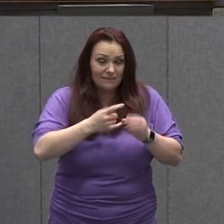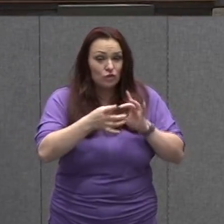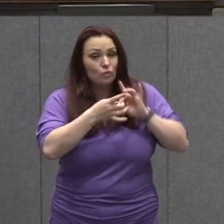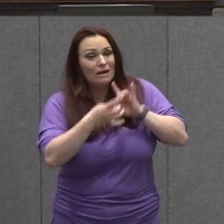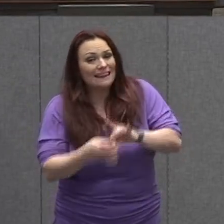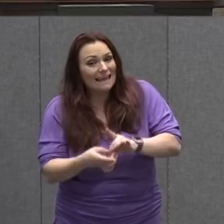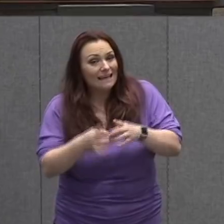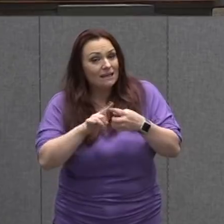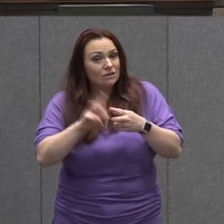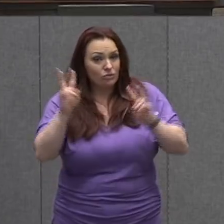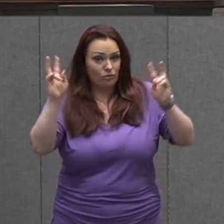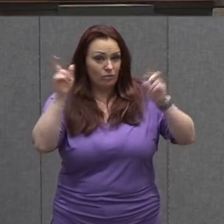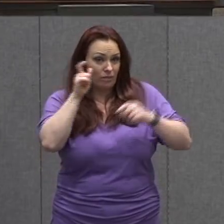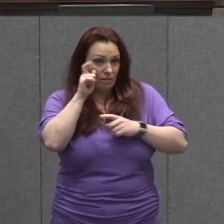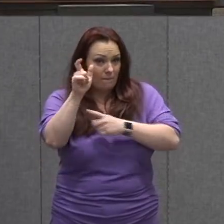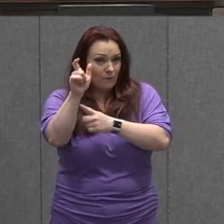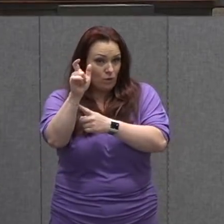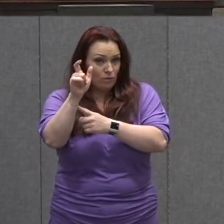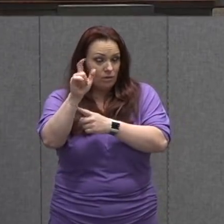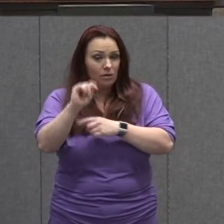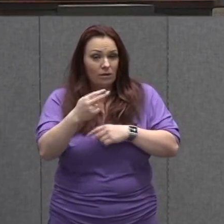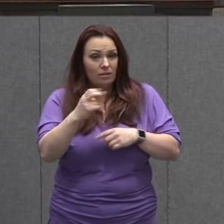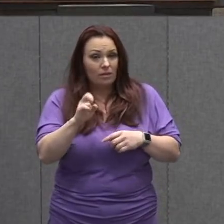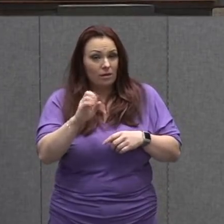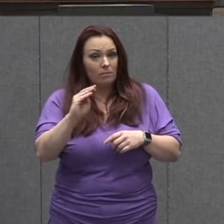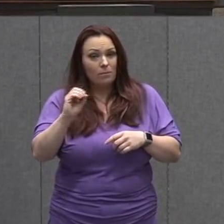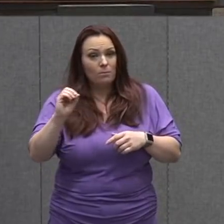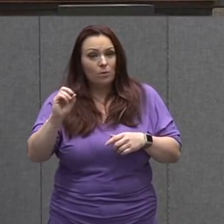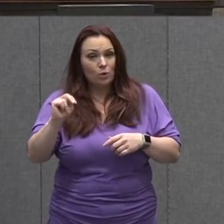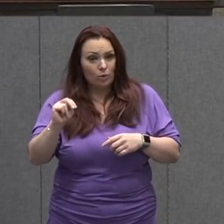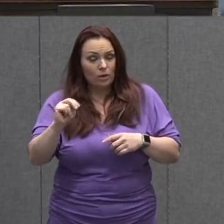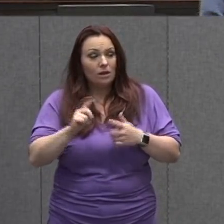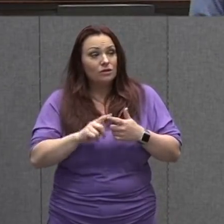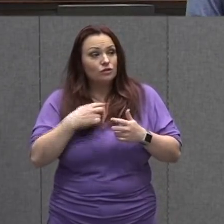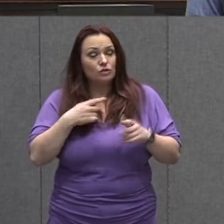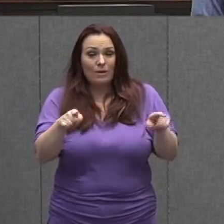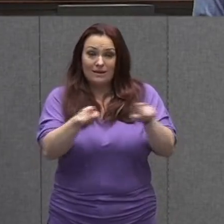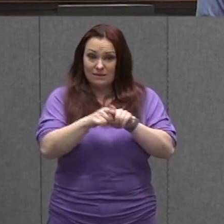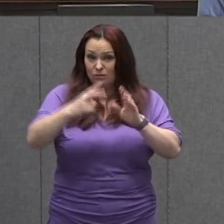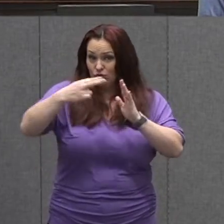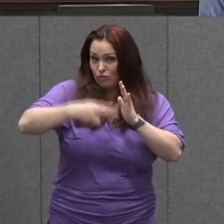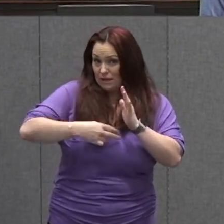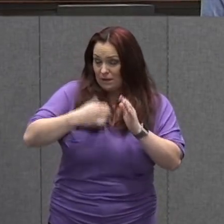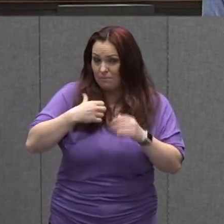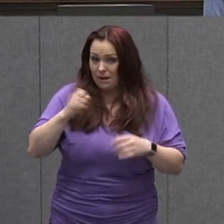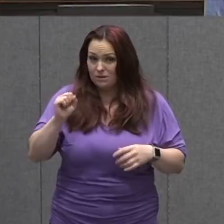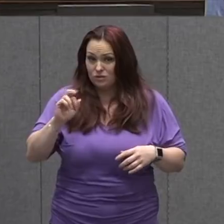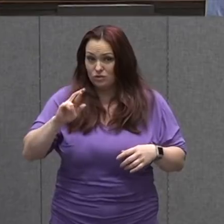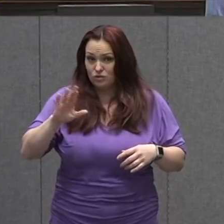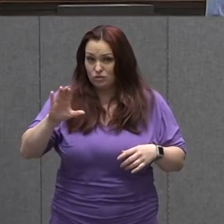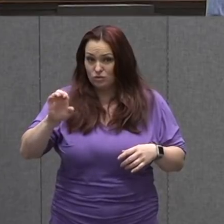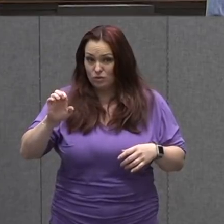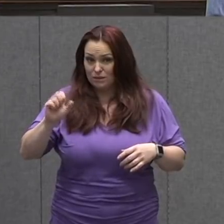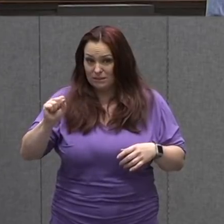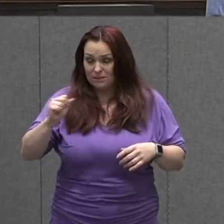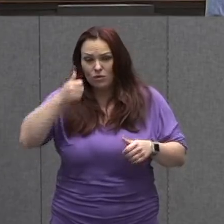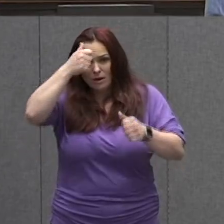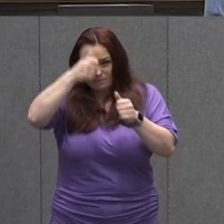So, as I was reading my sources, I had my NASA source, remember I went to nasa.gov